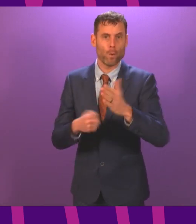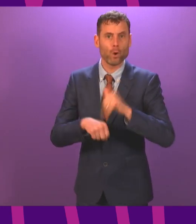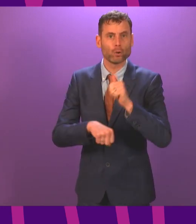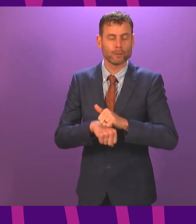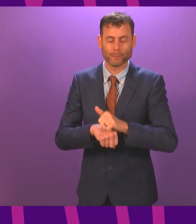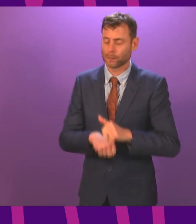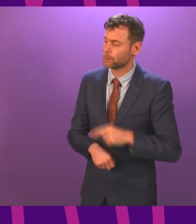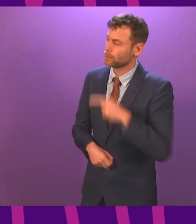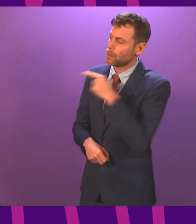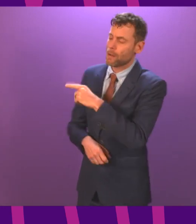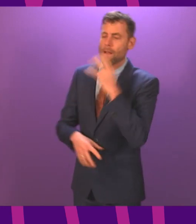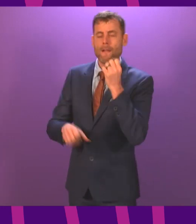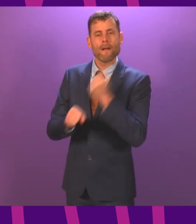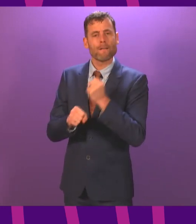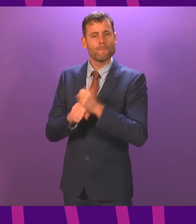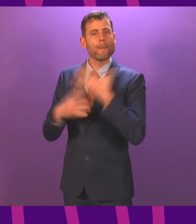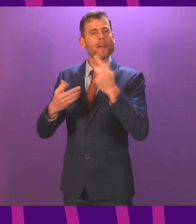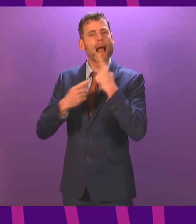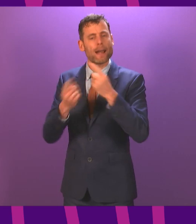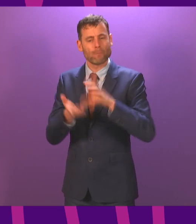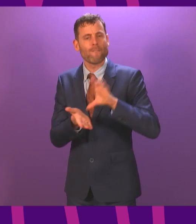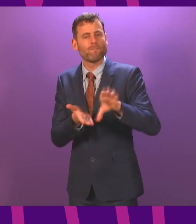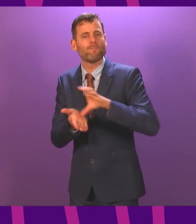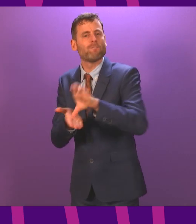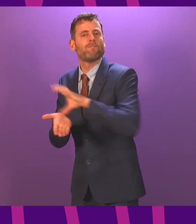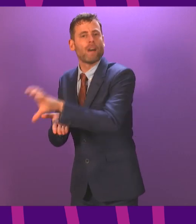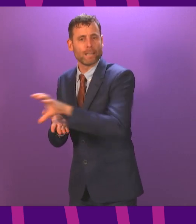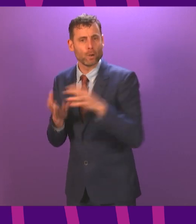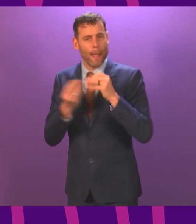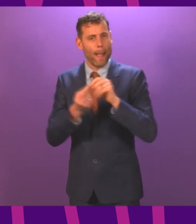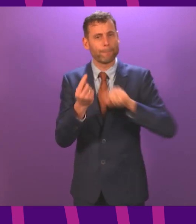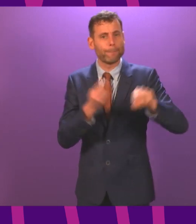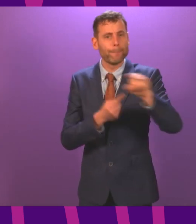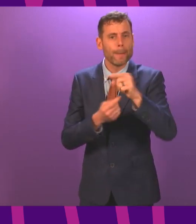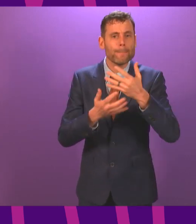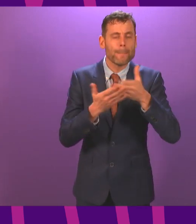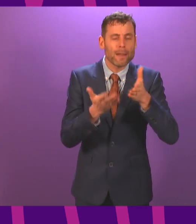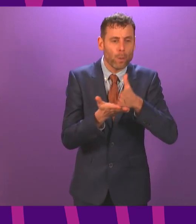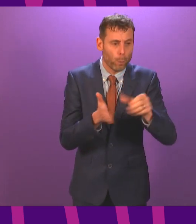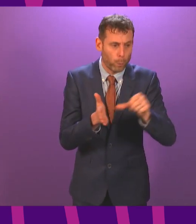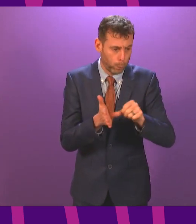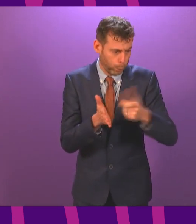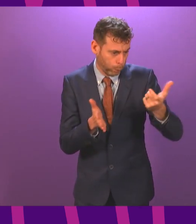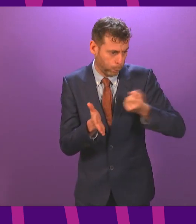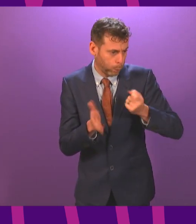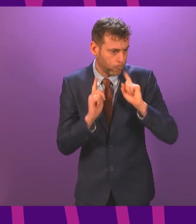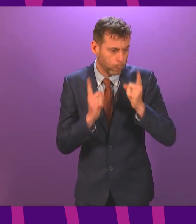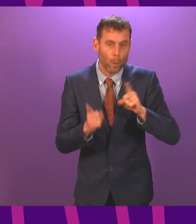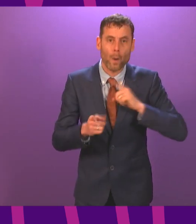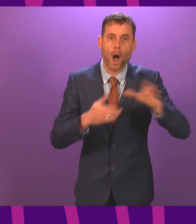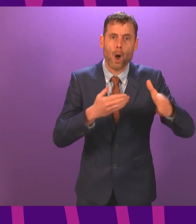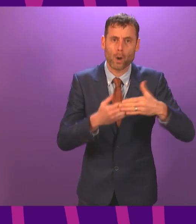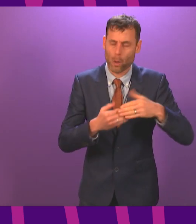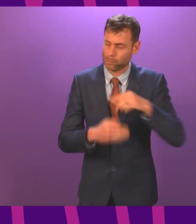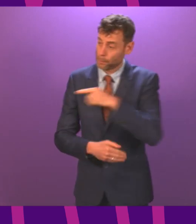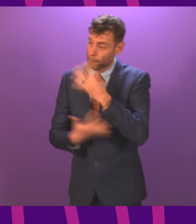to distribute that funding? What further support can be provided to self-employed taxi drivers